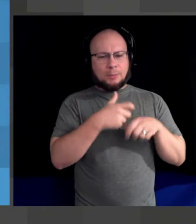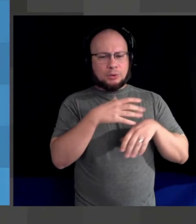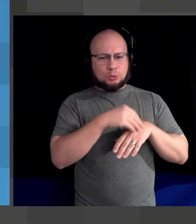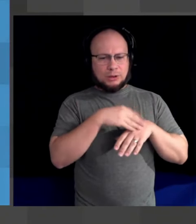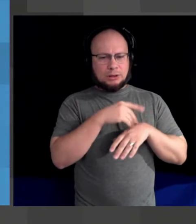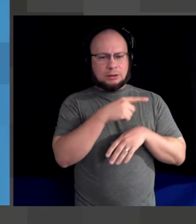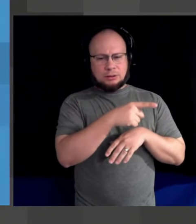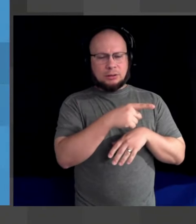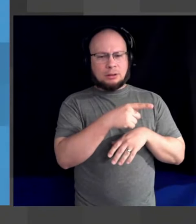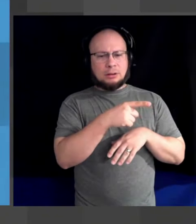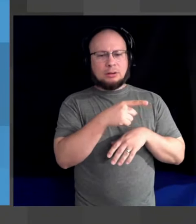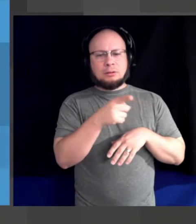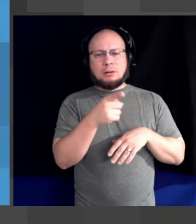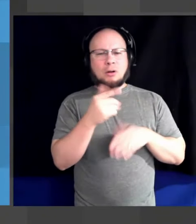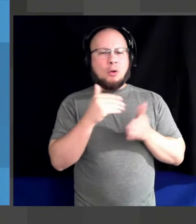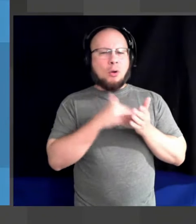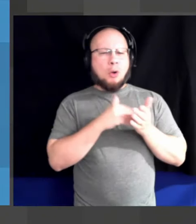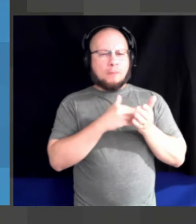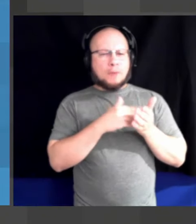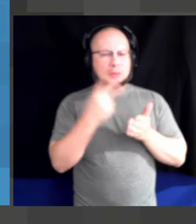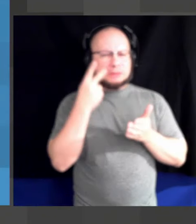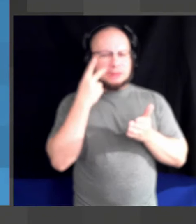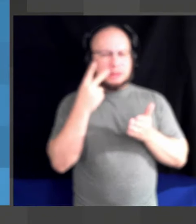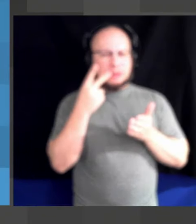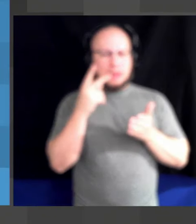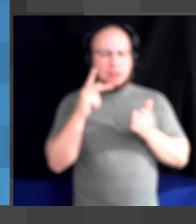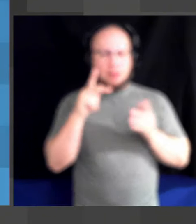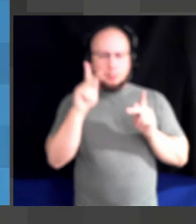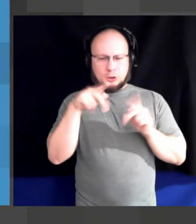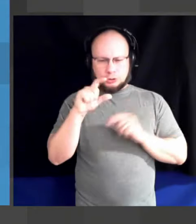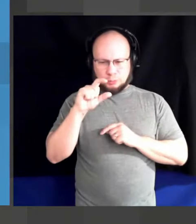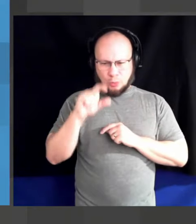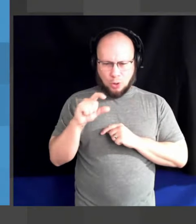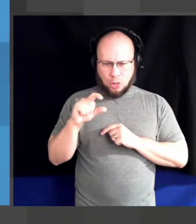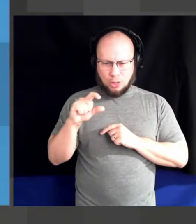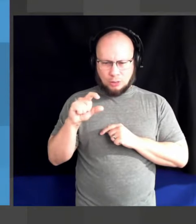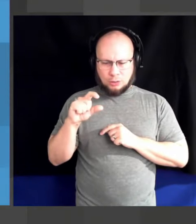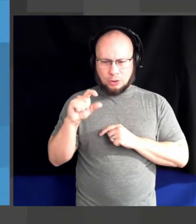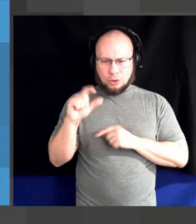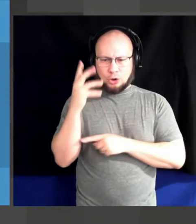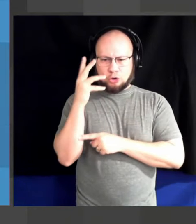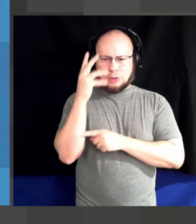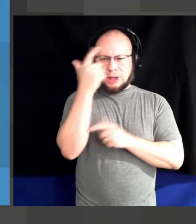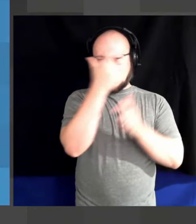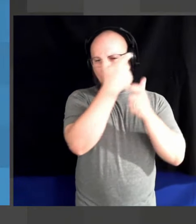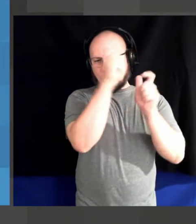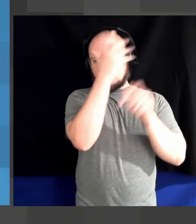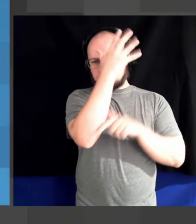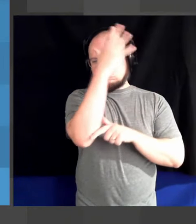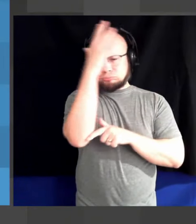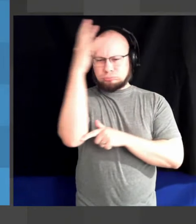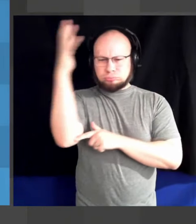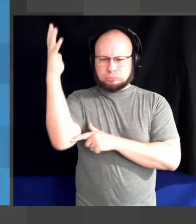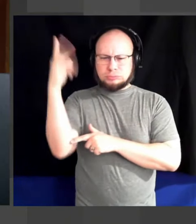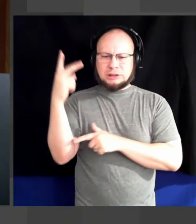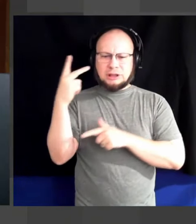SWEDISH PAINTER BECAUSE IN MYS